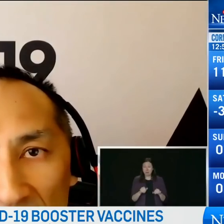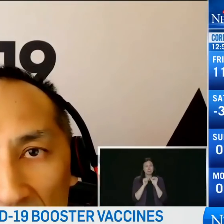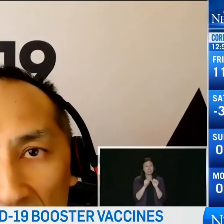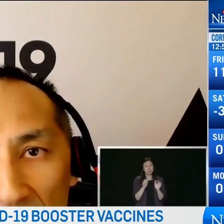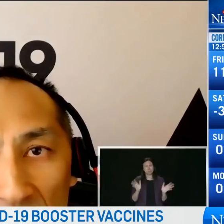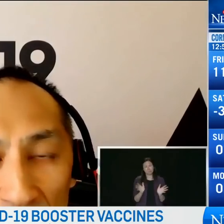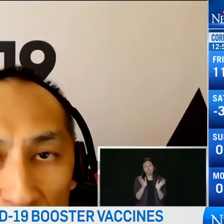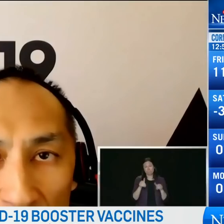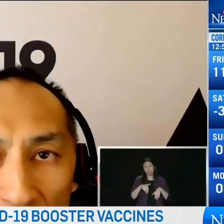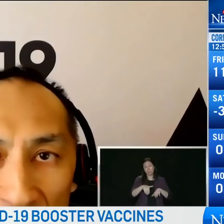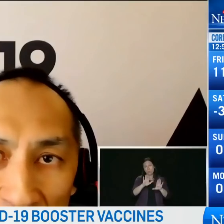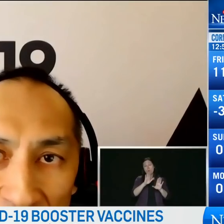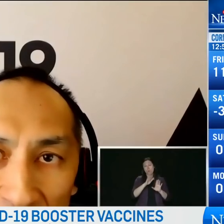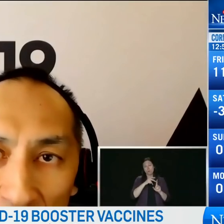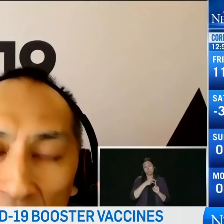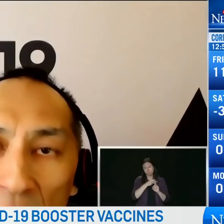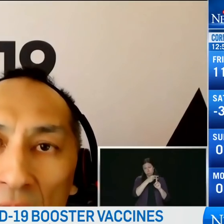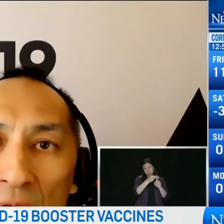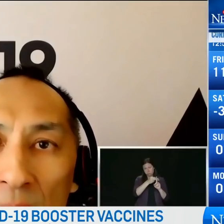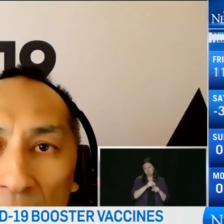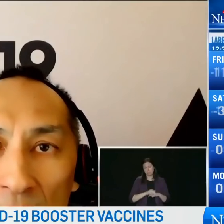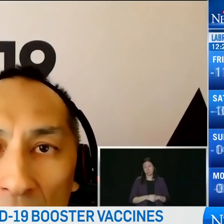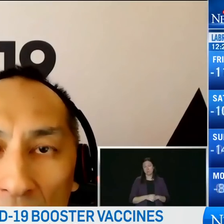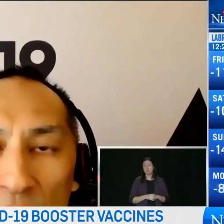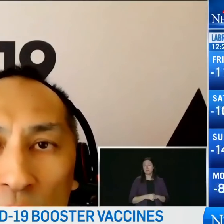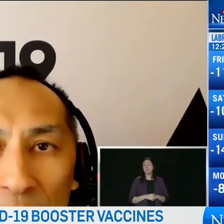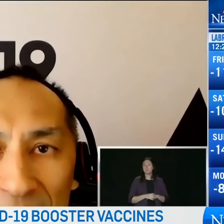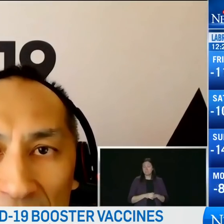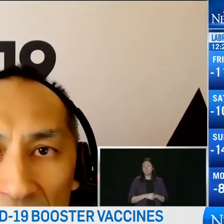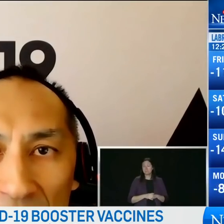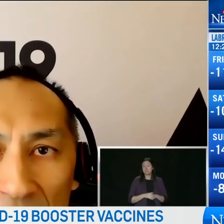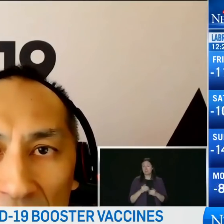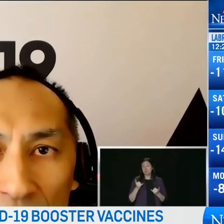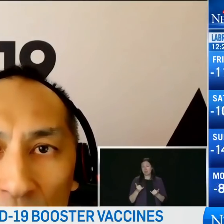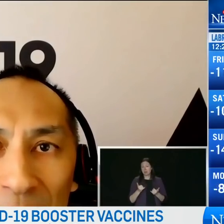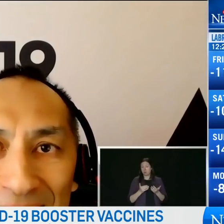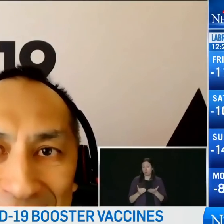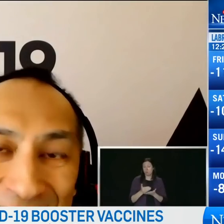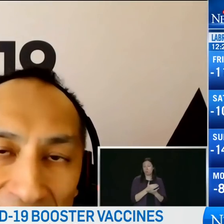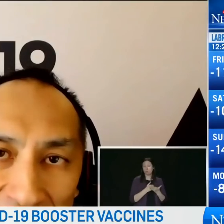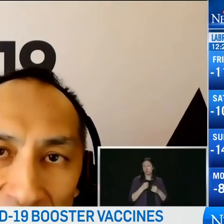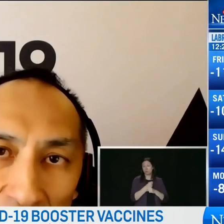BUT WE CAN DO BETTER SO IT'S IMPORTANT TO CONTINUE WITH THE